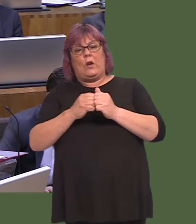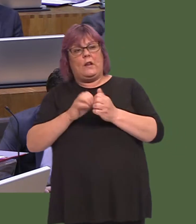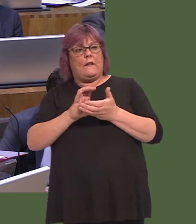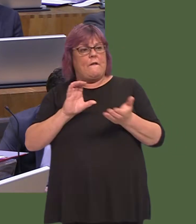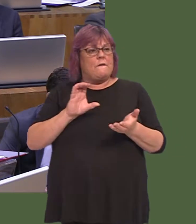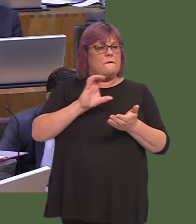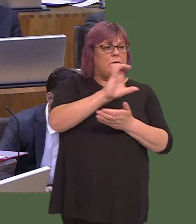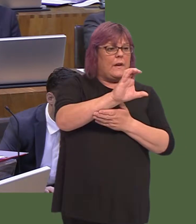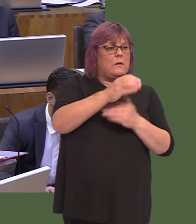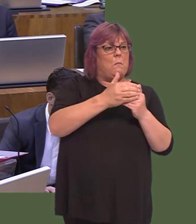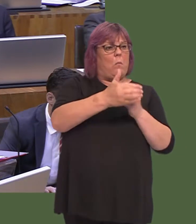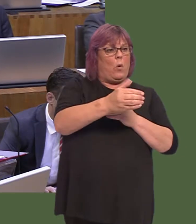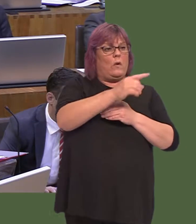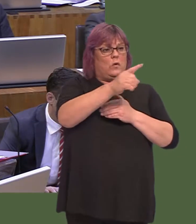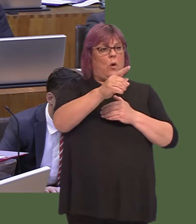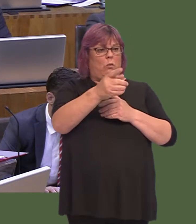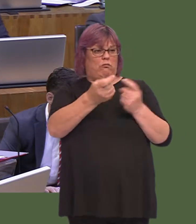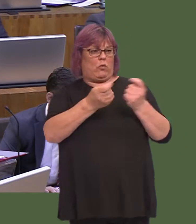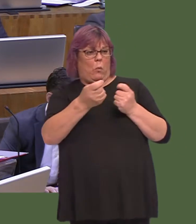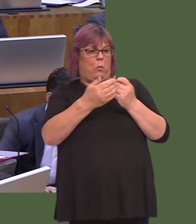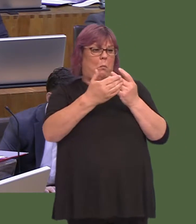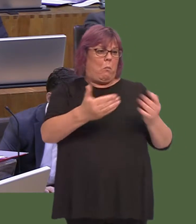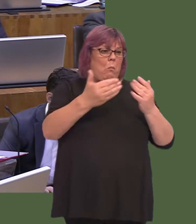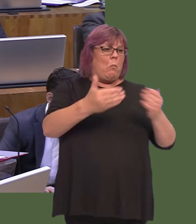in order for them to meet the demand that was there.